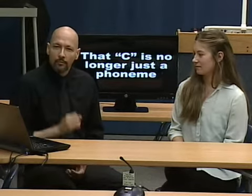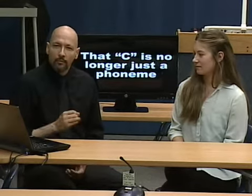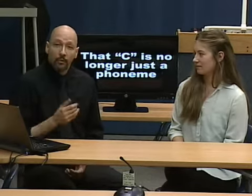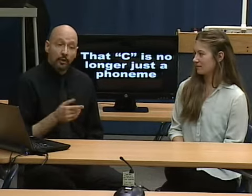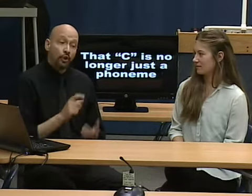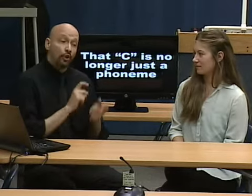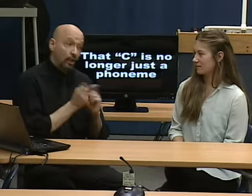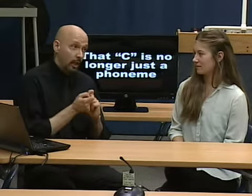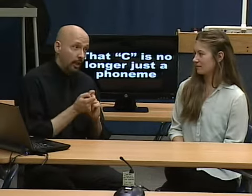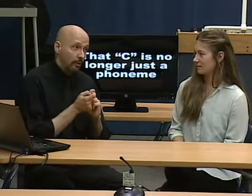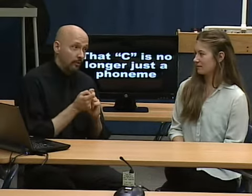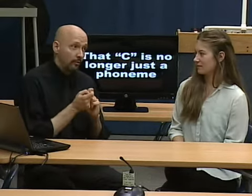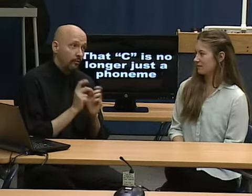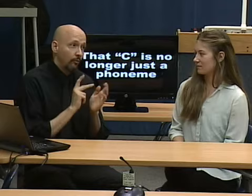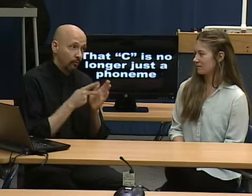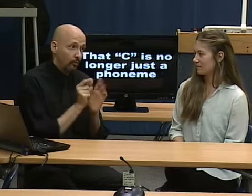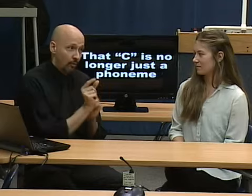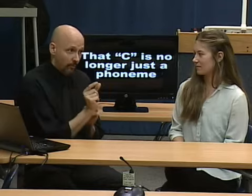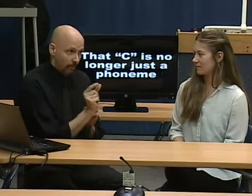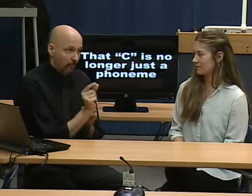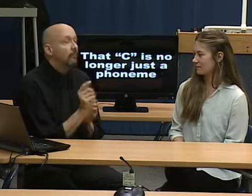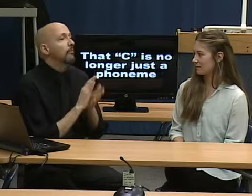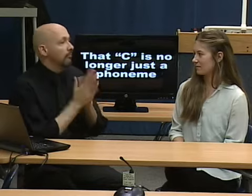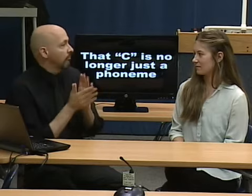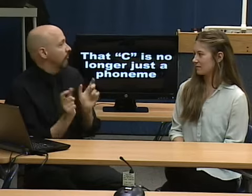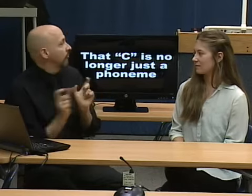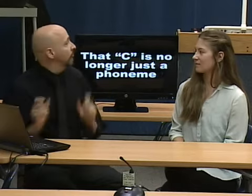It changed from a phoneme to a morpheme.